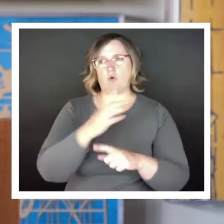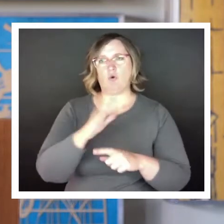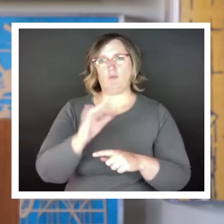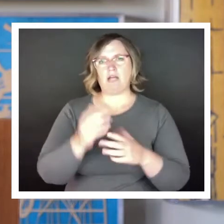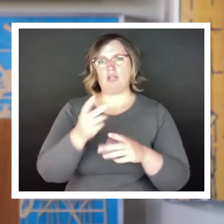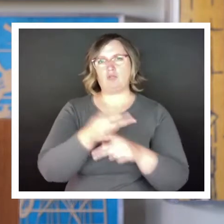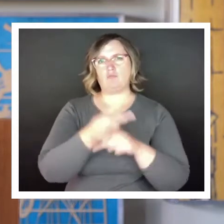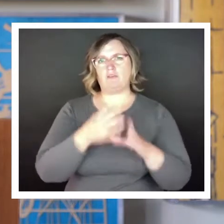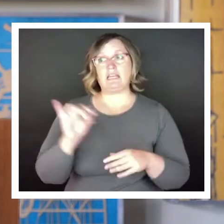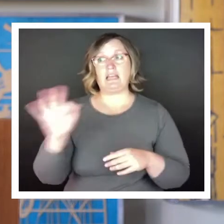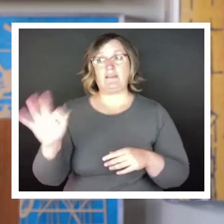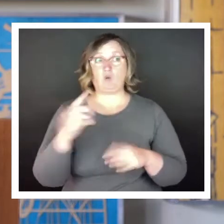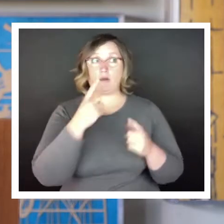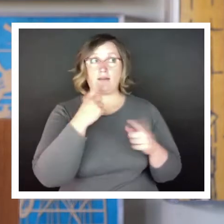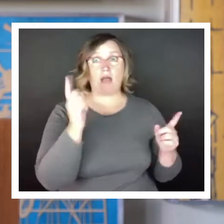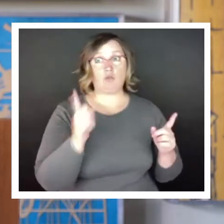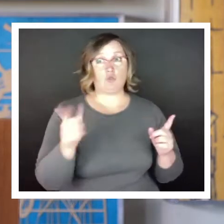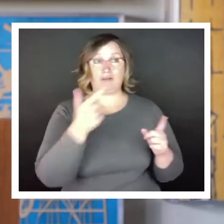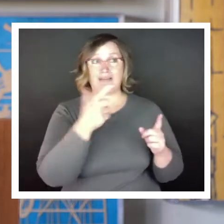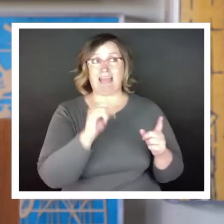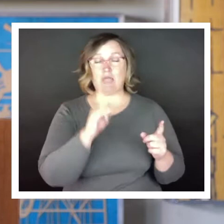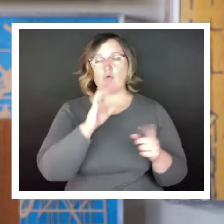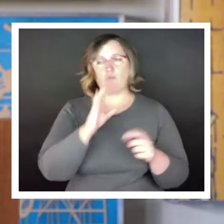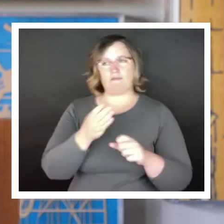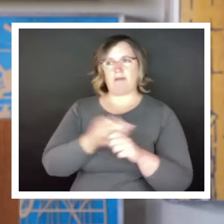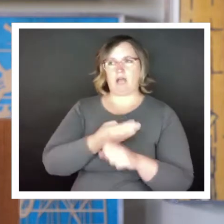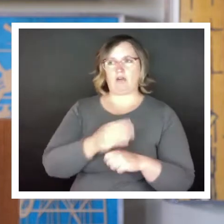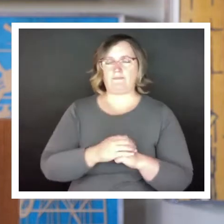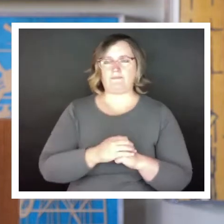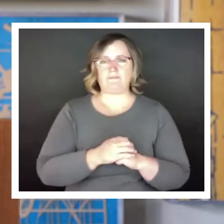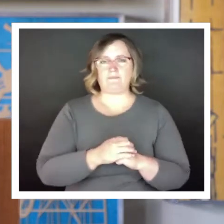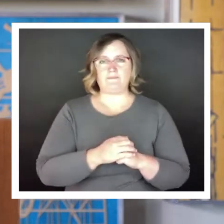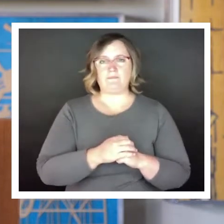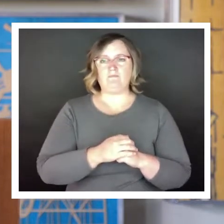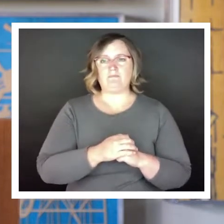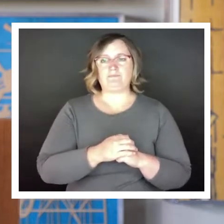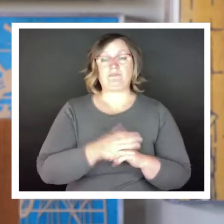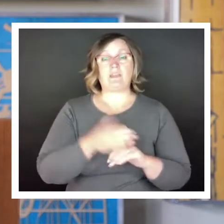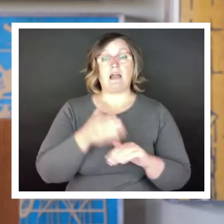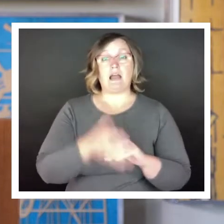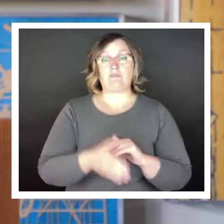that he was gay, he would be fired. Following the White House honoring ceremony,